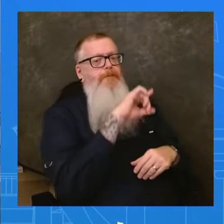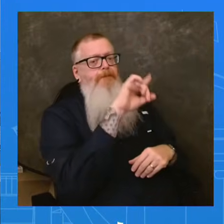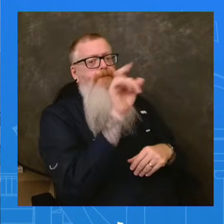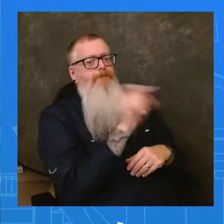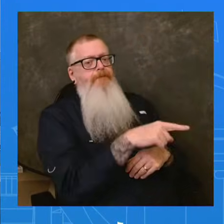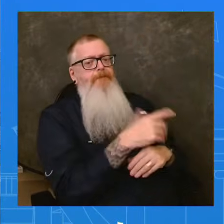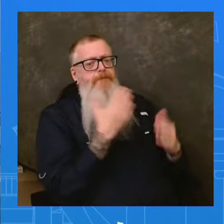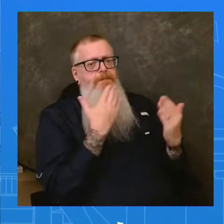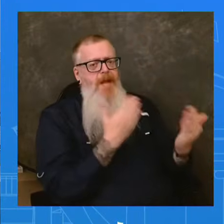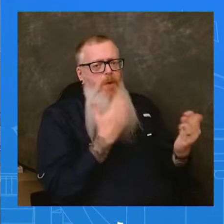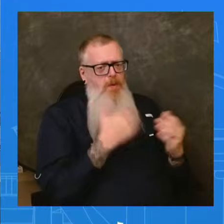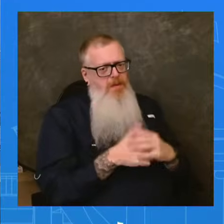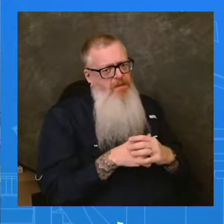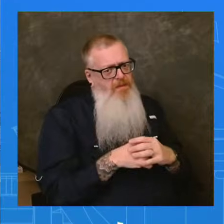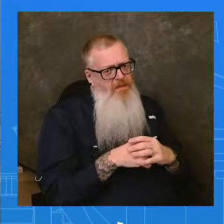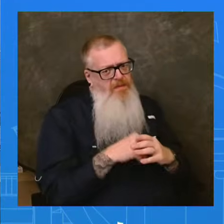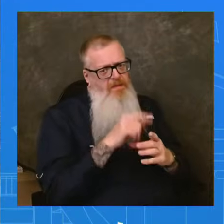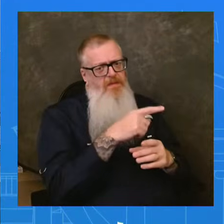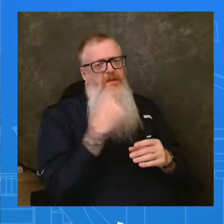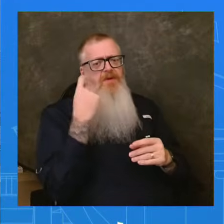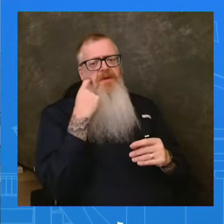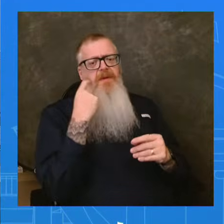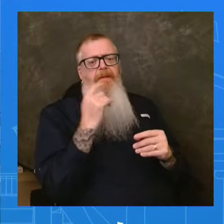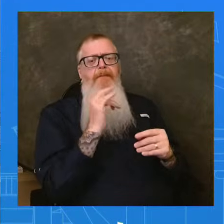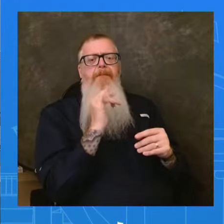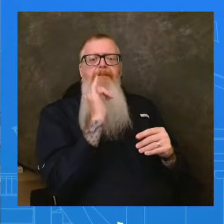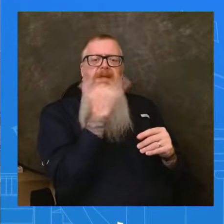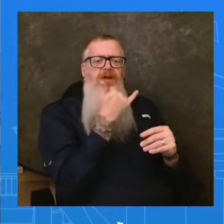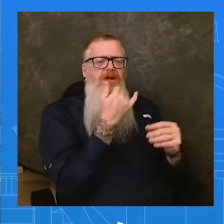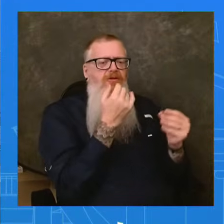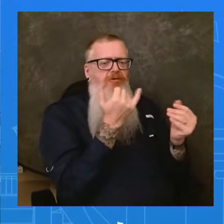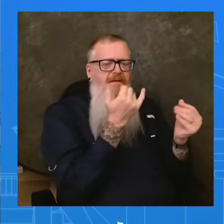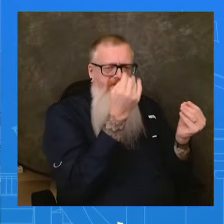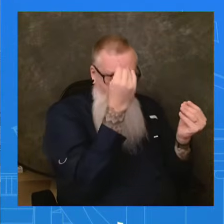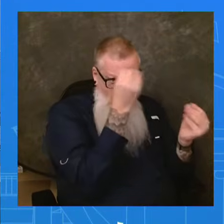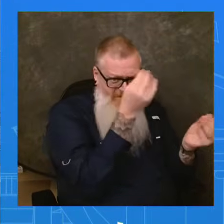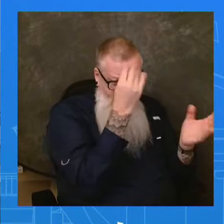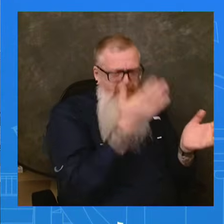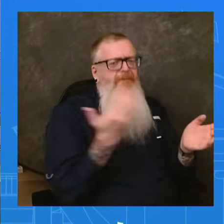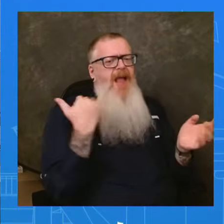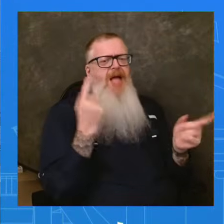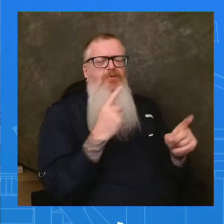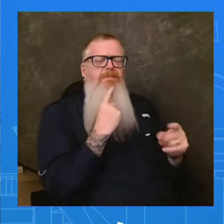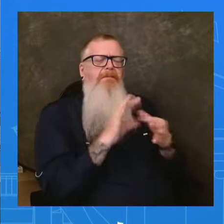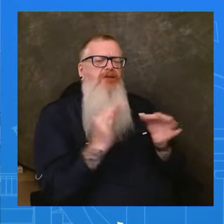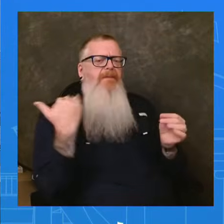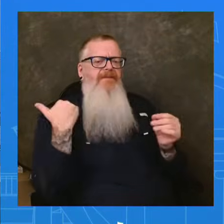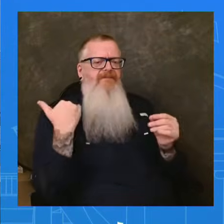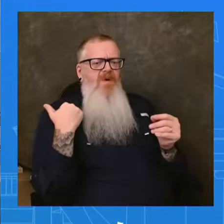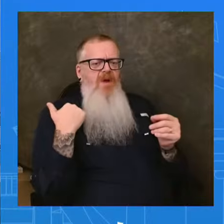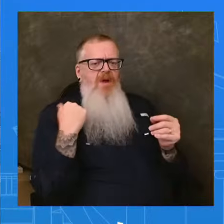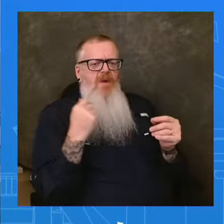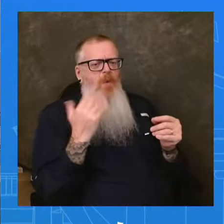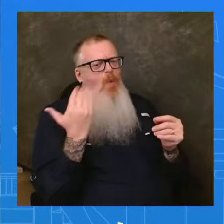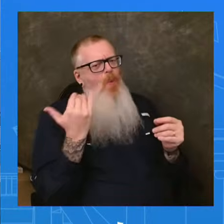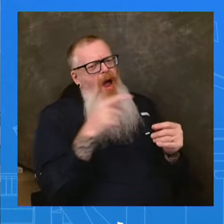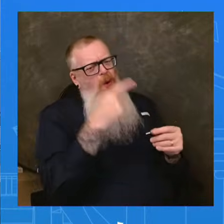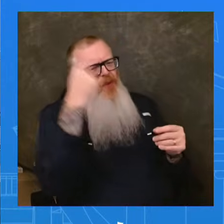dealt with misinformation in the past. Why do you think that misinformation is so rampant this time around? Is it because of the election?